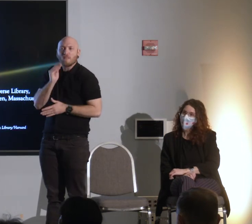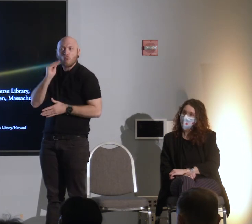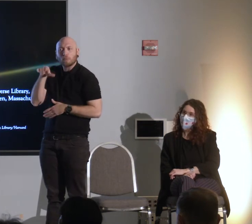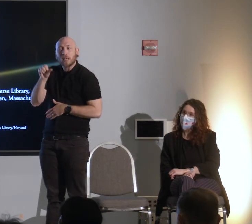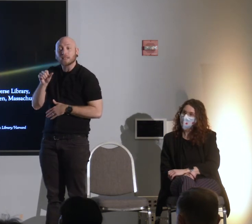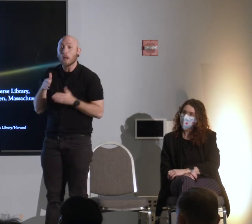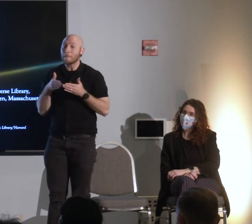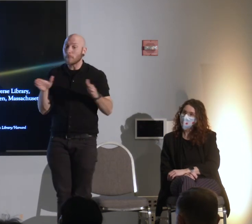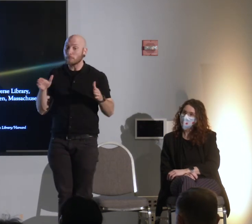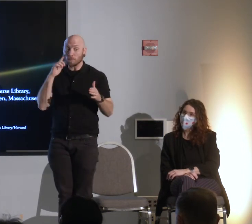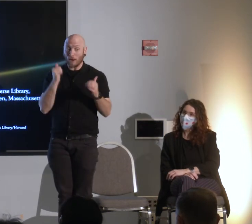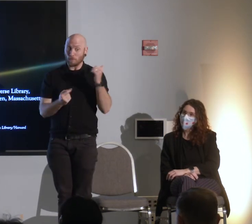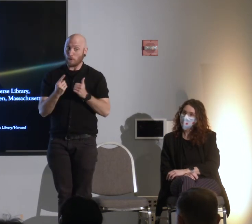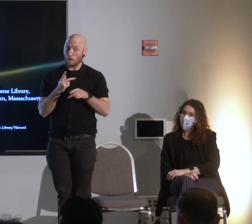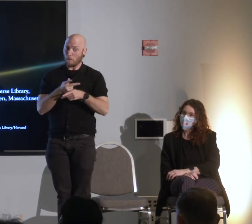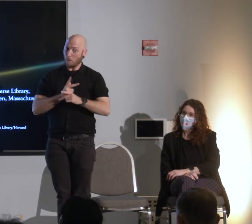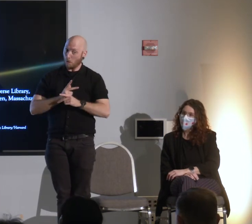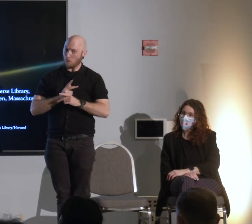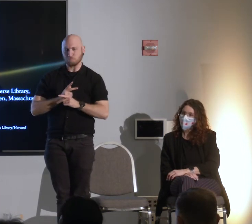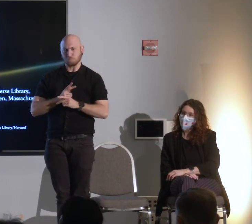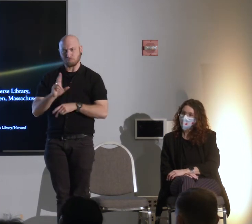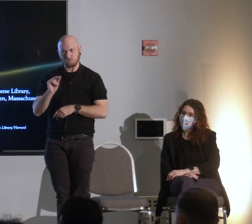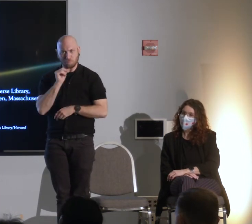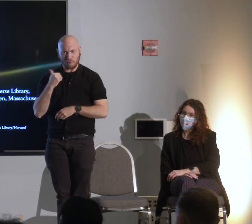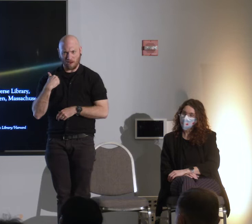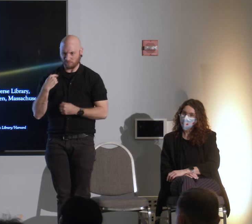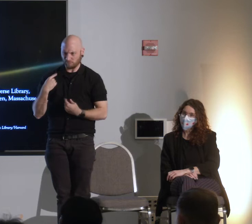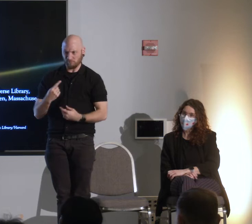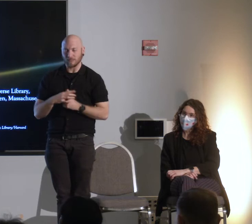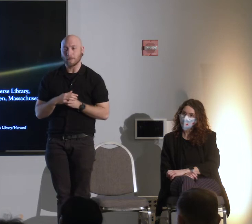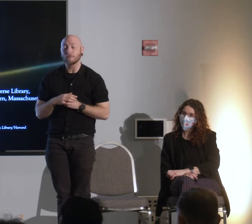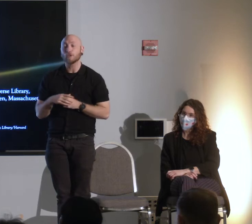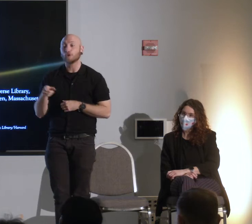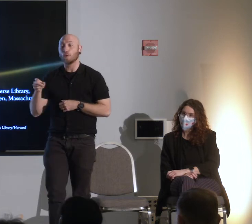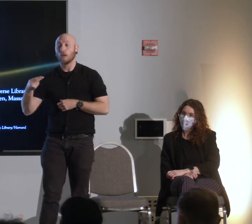had been no parks until Olmstead came along. But Richardson, together with Olmstead in